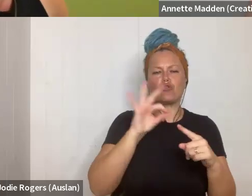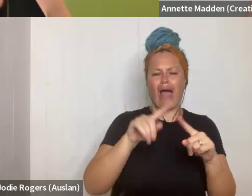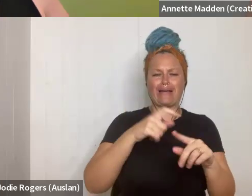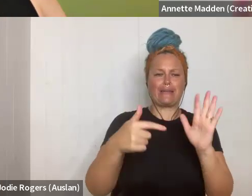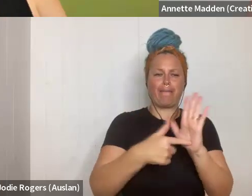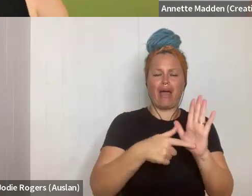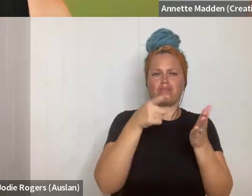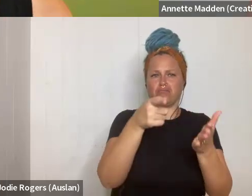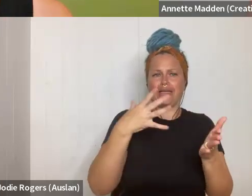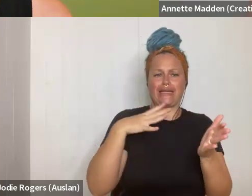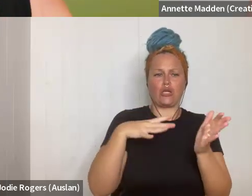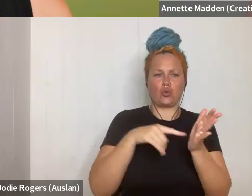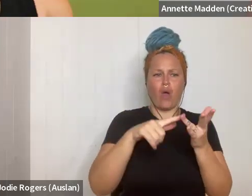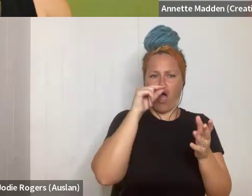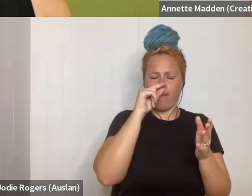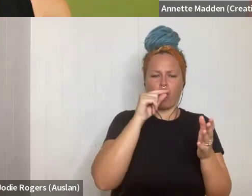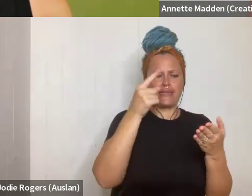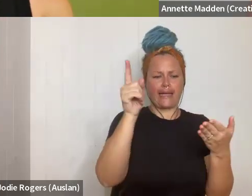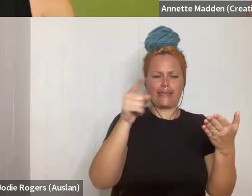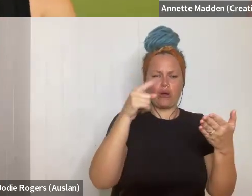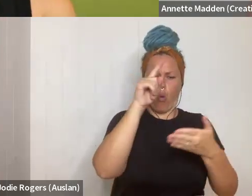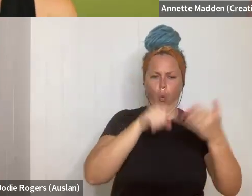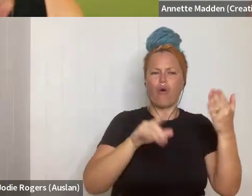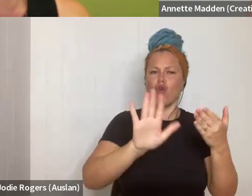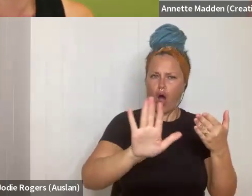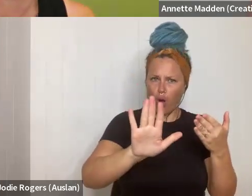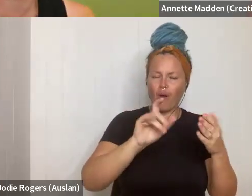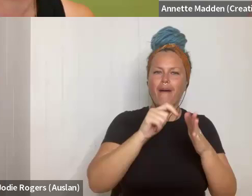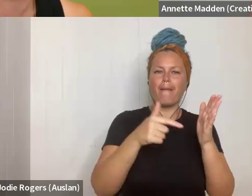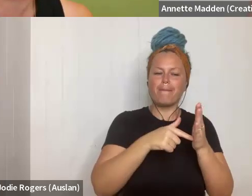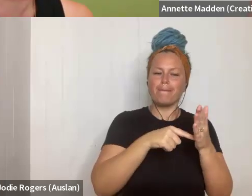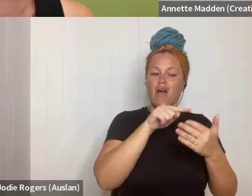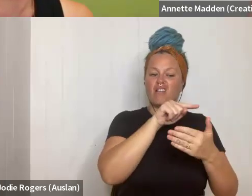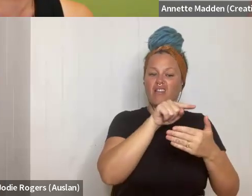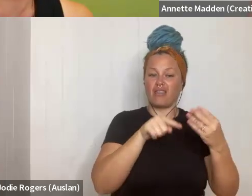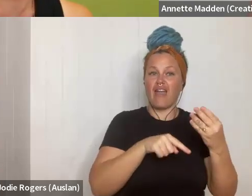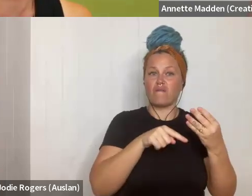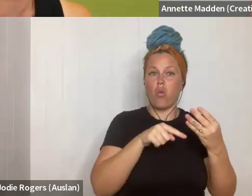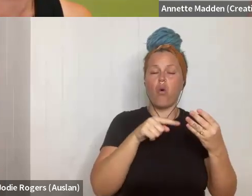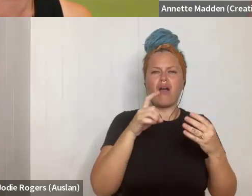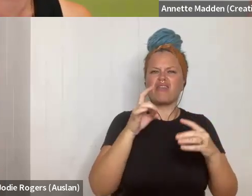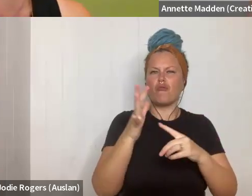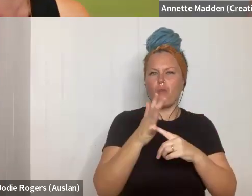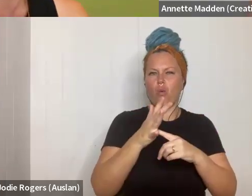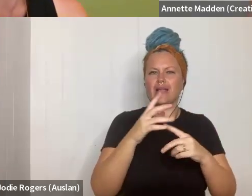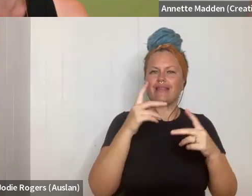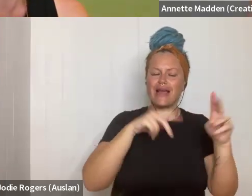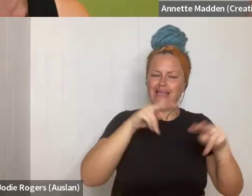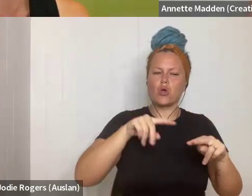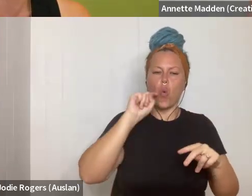circus and physical theatre sector in Victoria? And how it might demonstrate collaboration and leadership on key sector issues. We are not